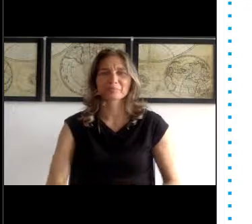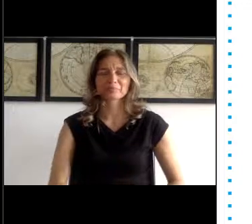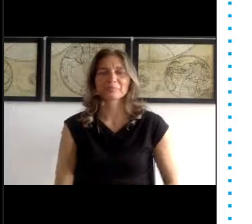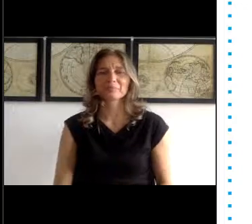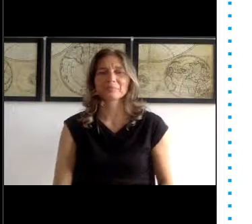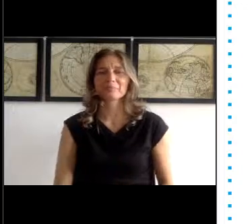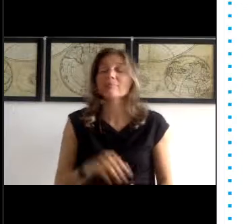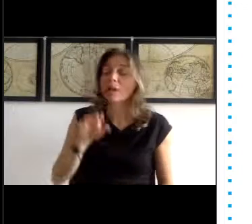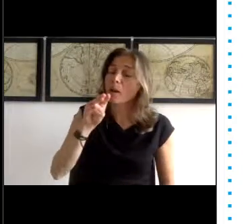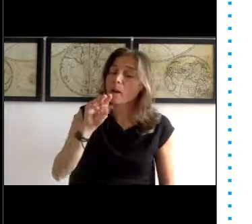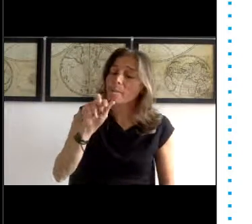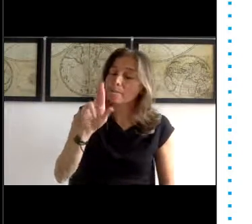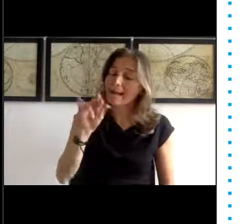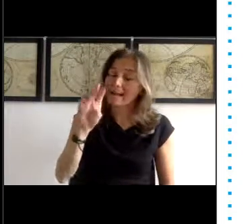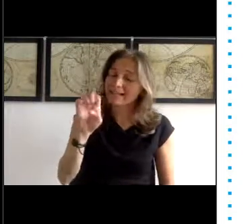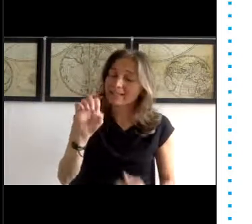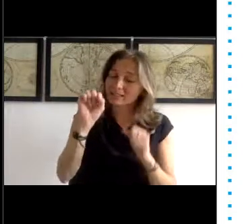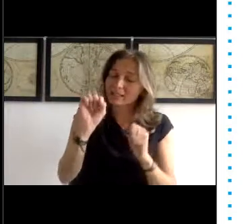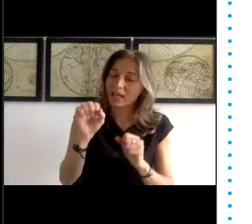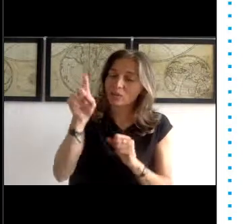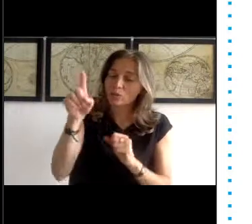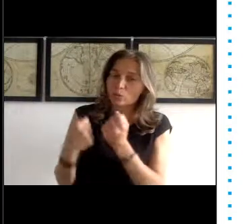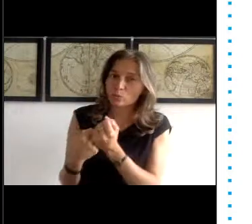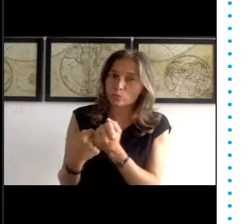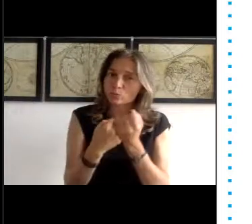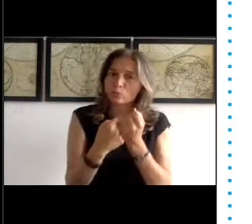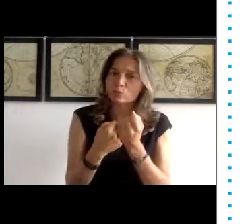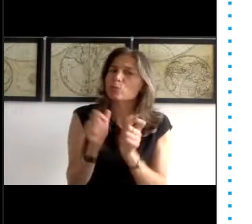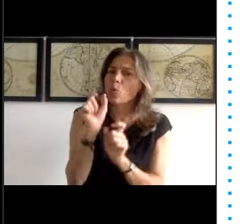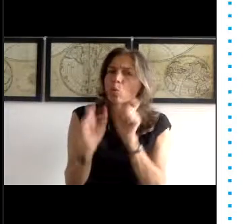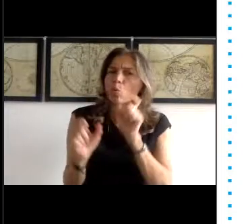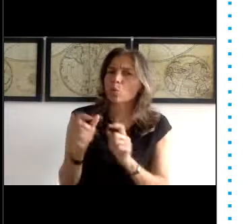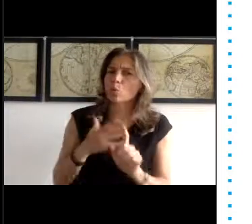the positive impact of mobility in students with disabilities.